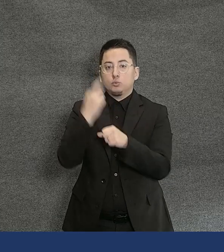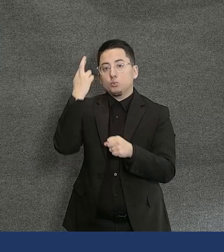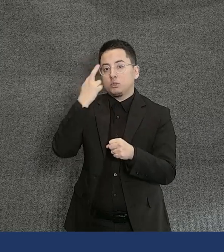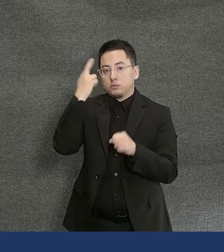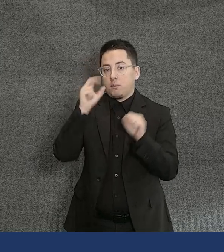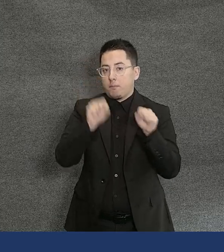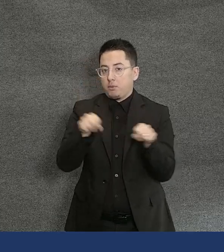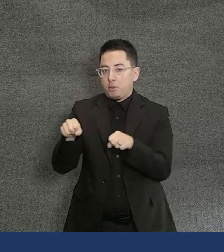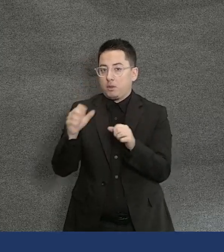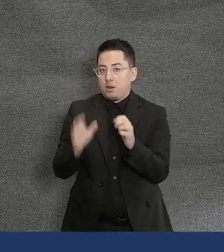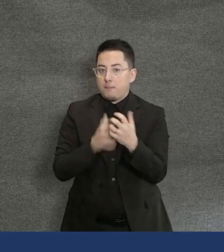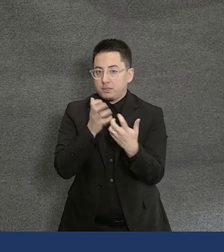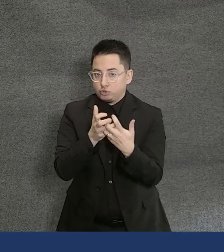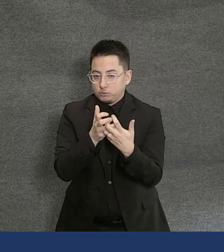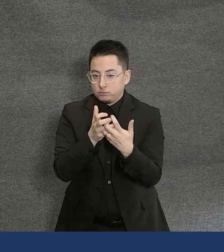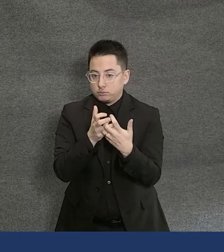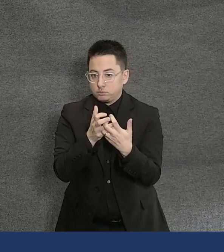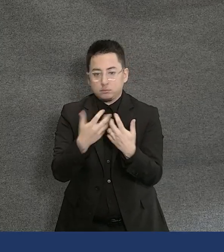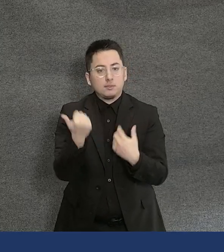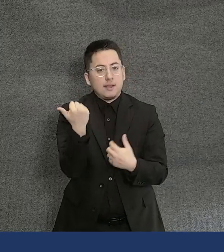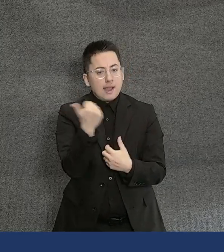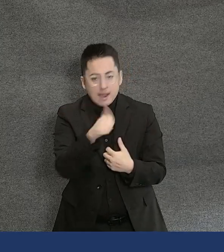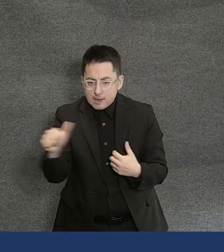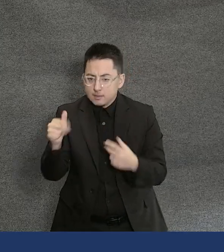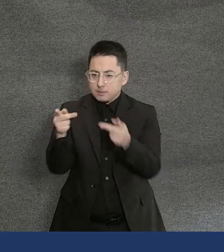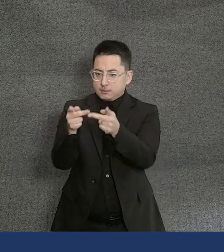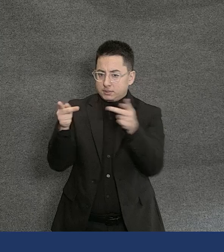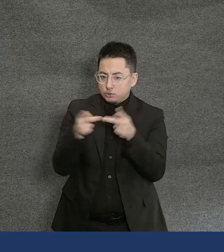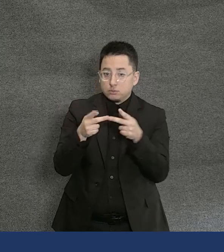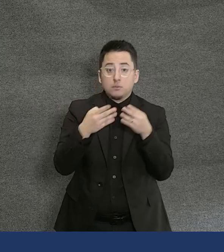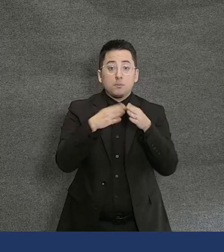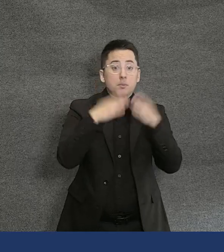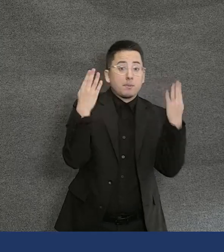in any institution, public or private, that receives state funds.